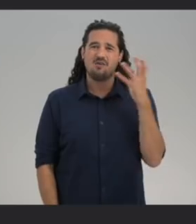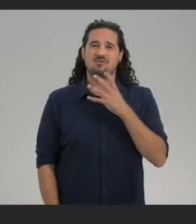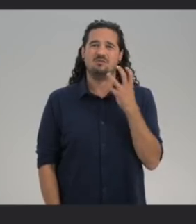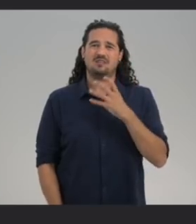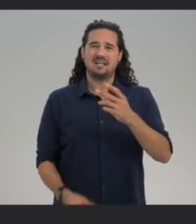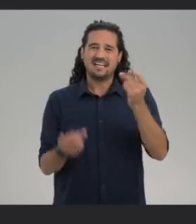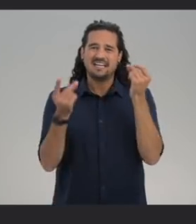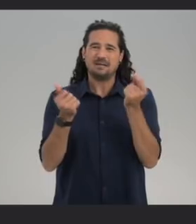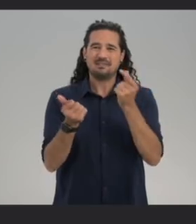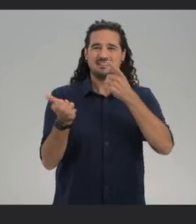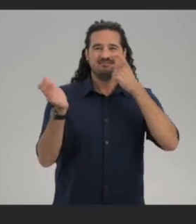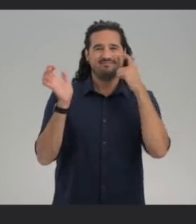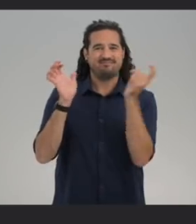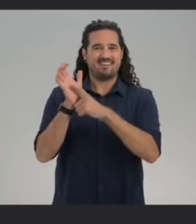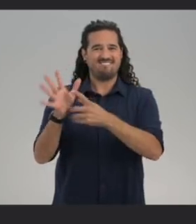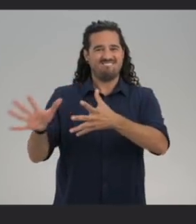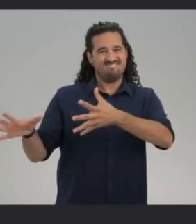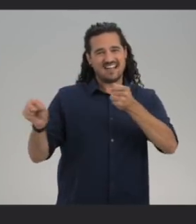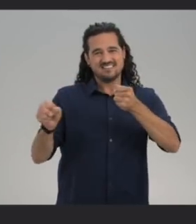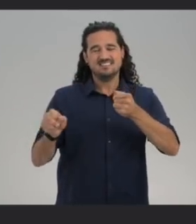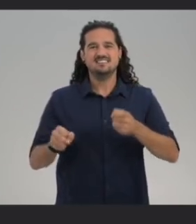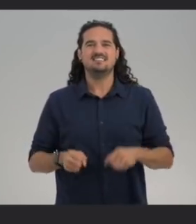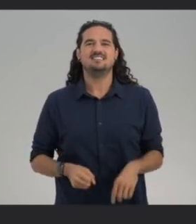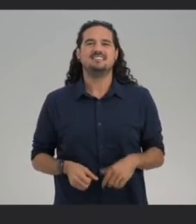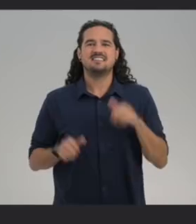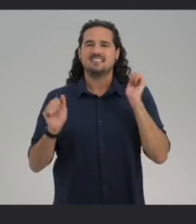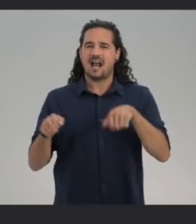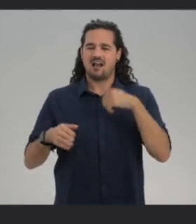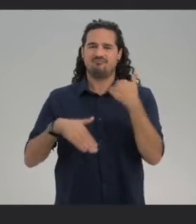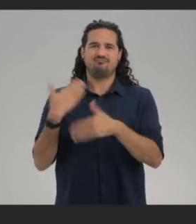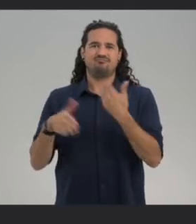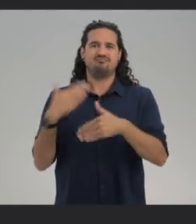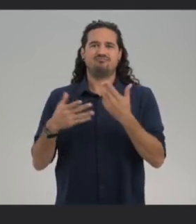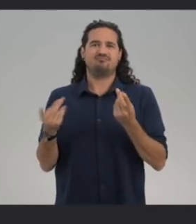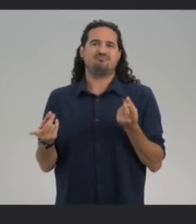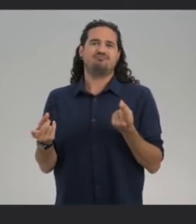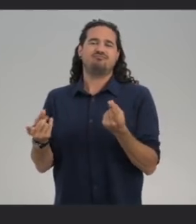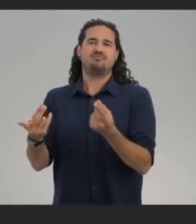You immediately notice that it's incredibly fast. We can move much faster.